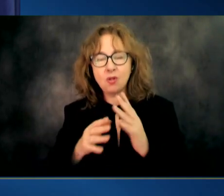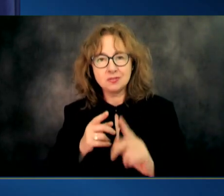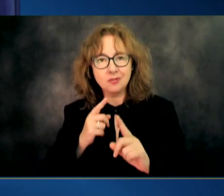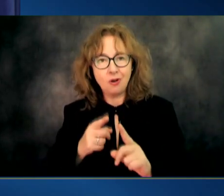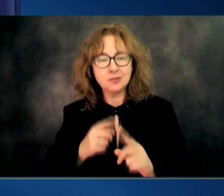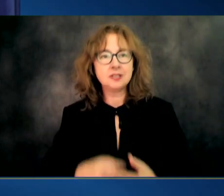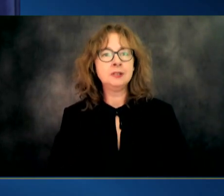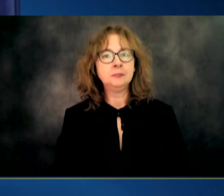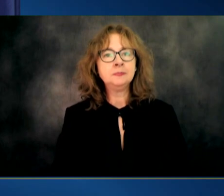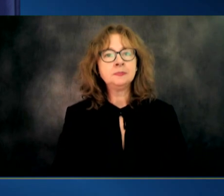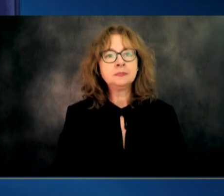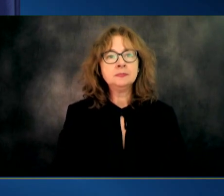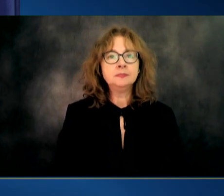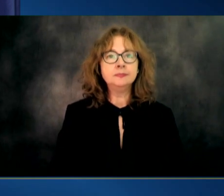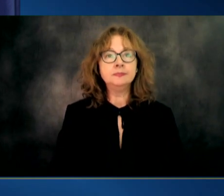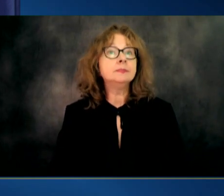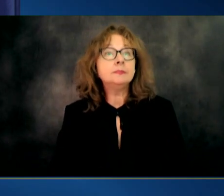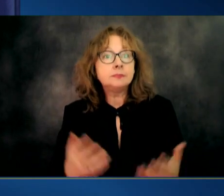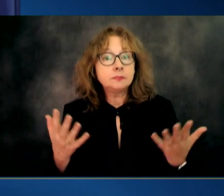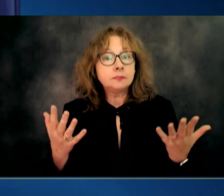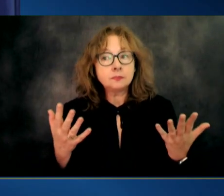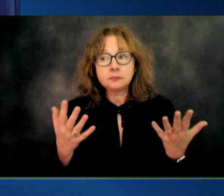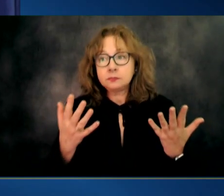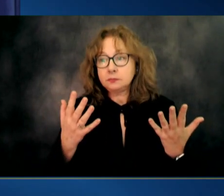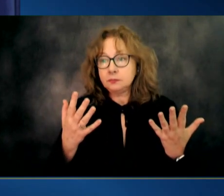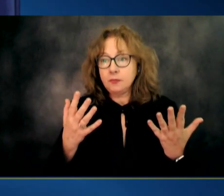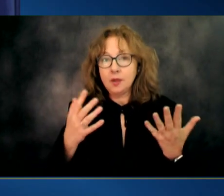But yeah, our -- it's, you know, we're at the infancy at this process, right? This